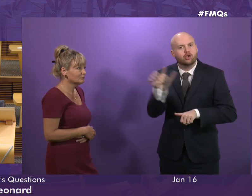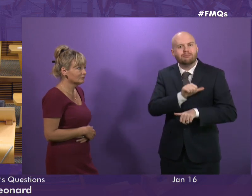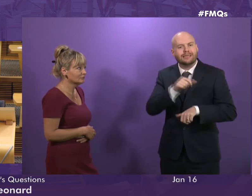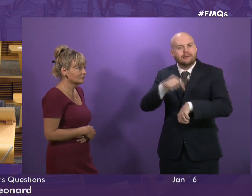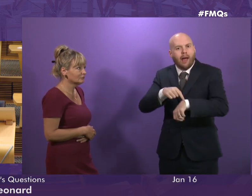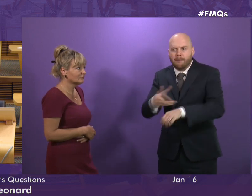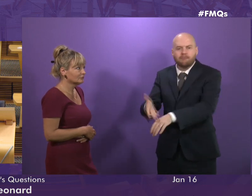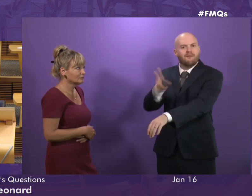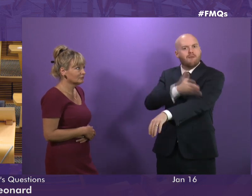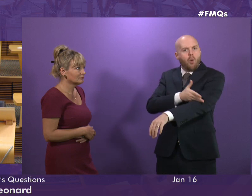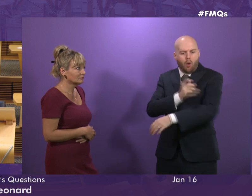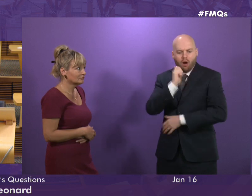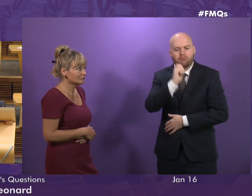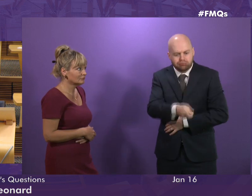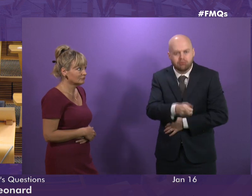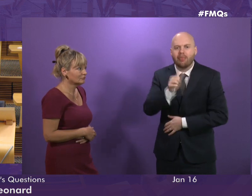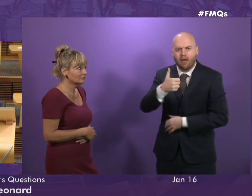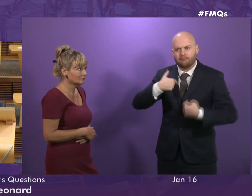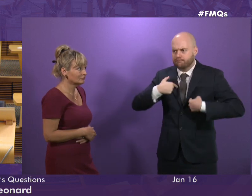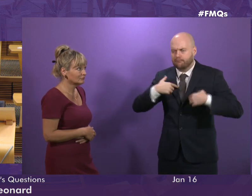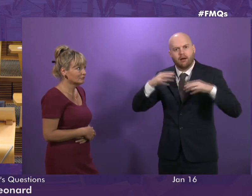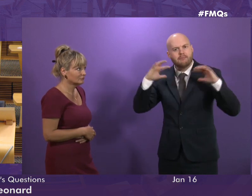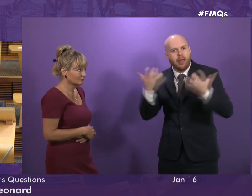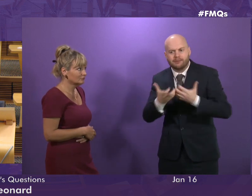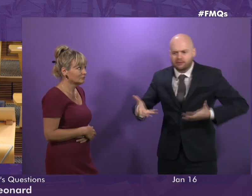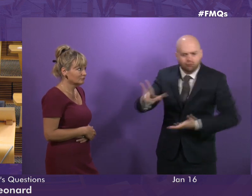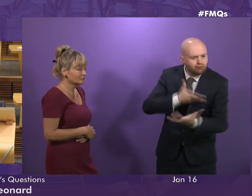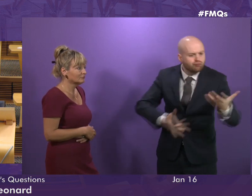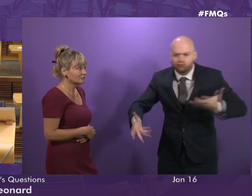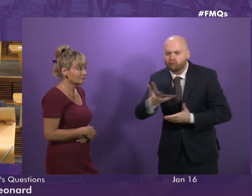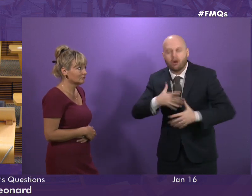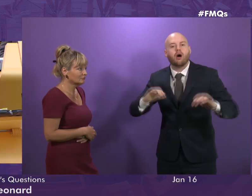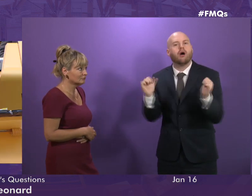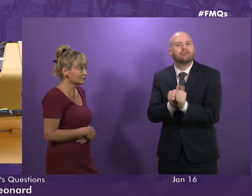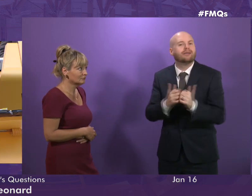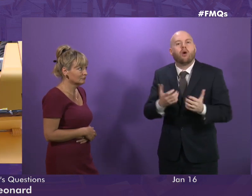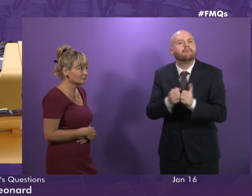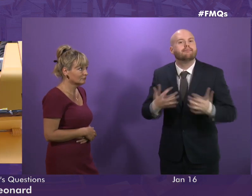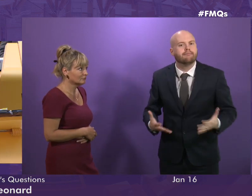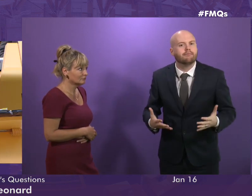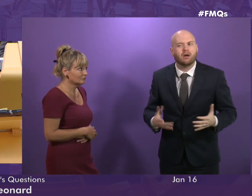put public safety at risk. It is the First Minister’s duty to ensure